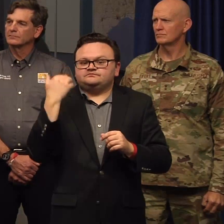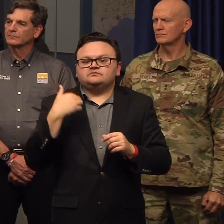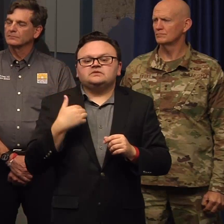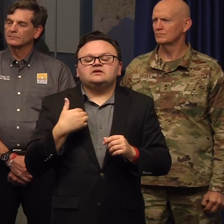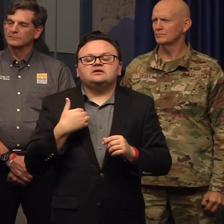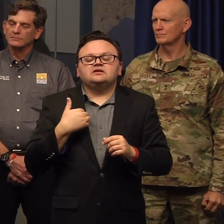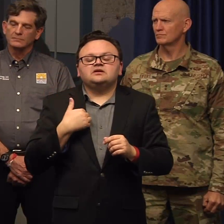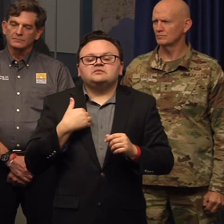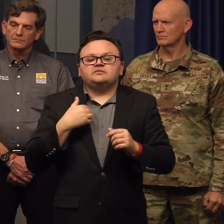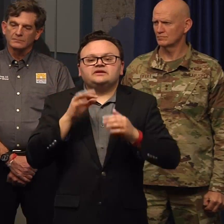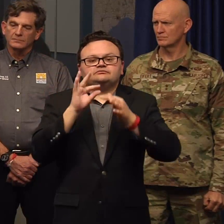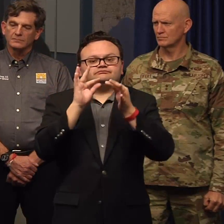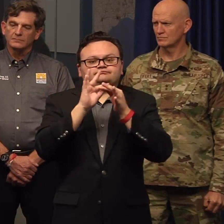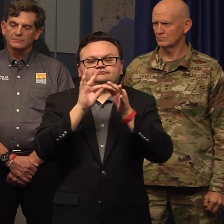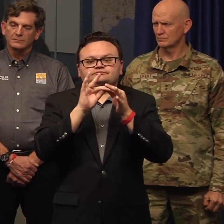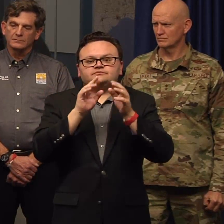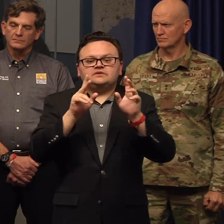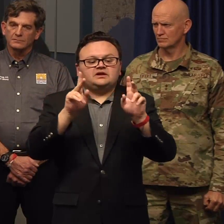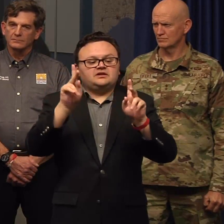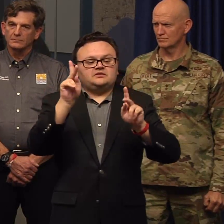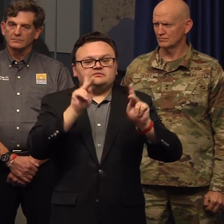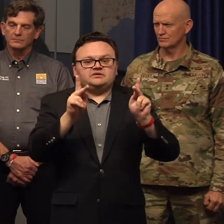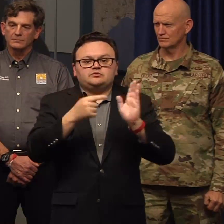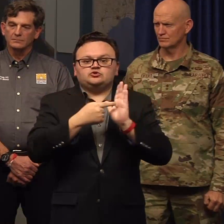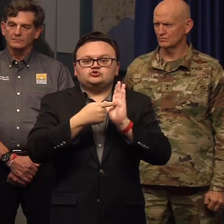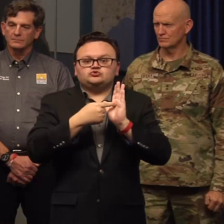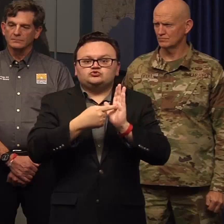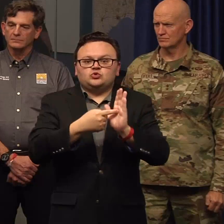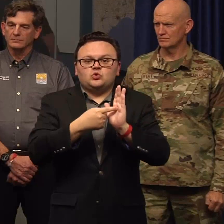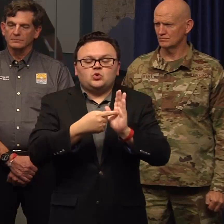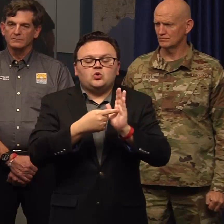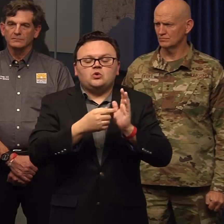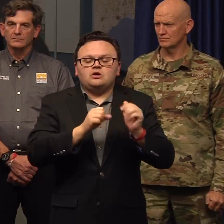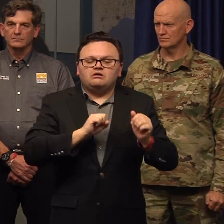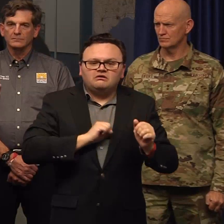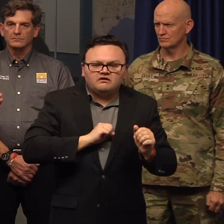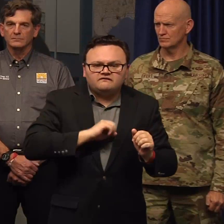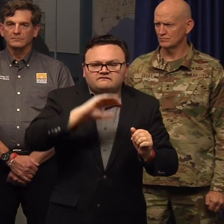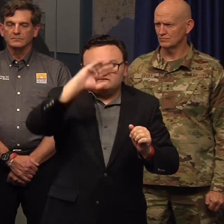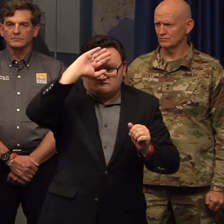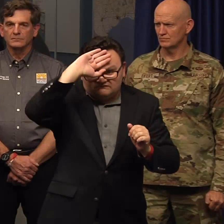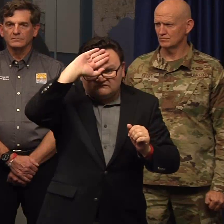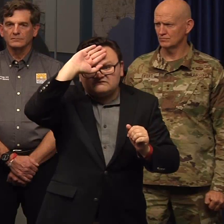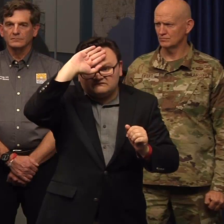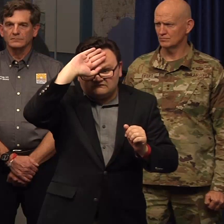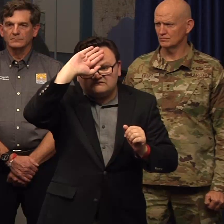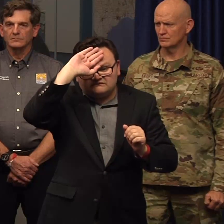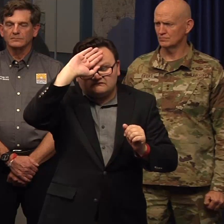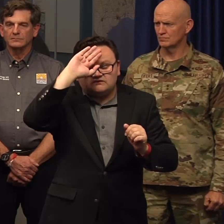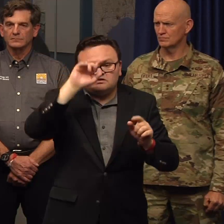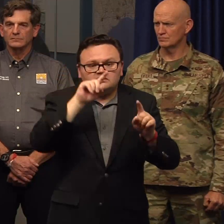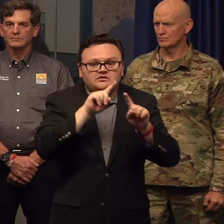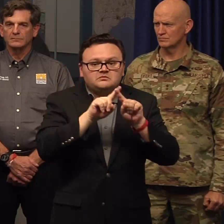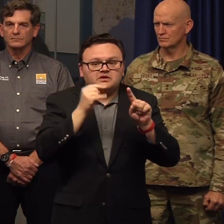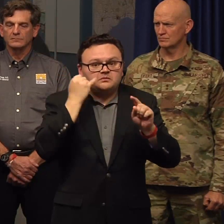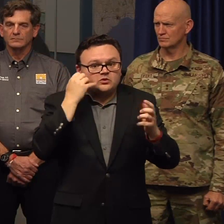DON'T HAVE THE TESTS TO KNOW